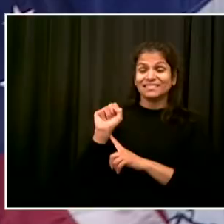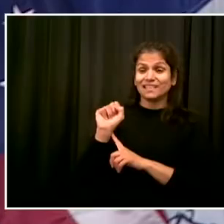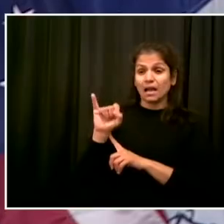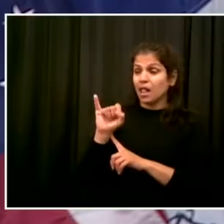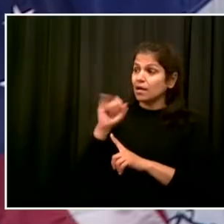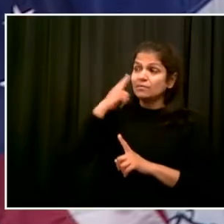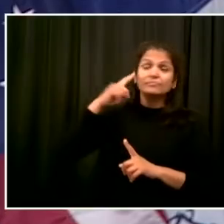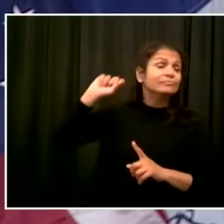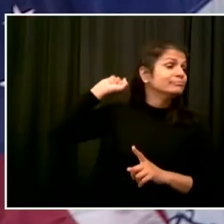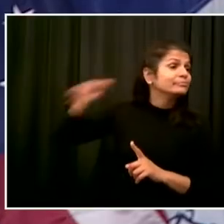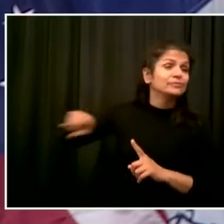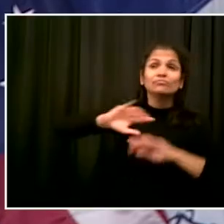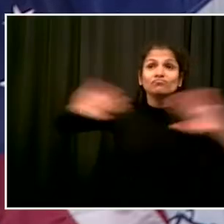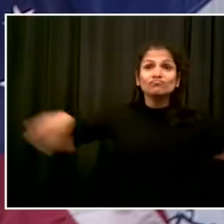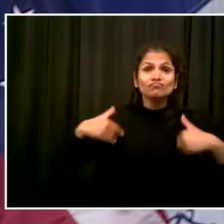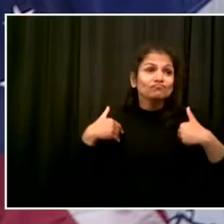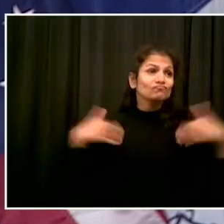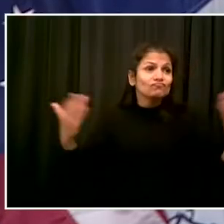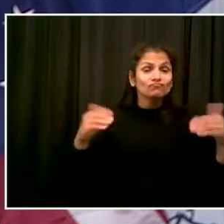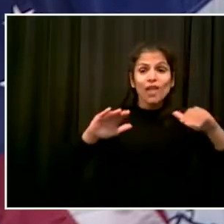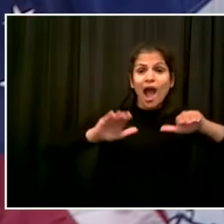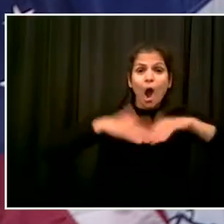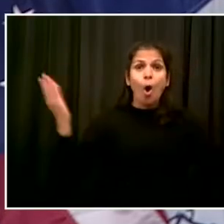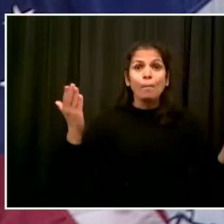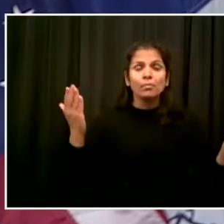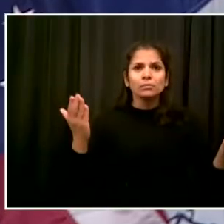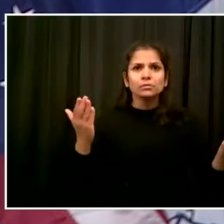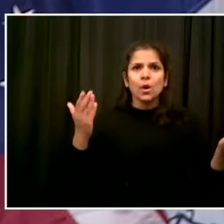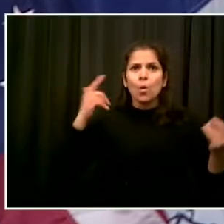THE RESTART AS SOME ACPLES UNORFTNAUTELY HAVE DONE WILL BE PAID BACK TRAGICALLY.